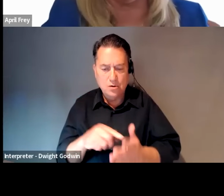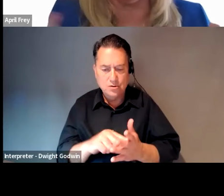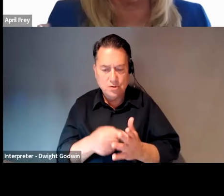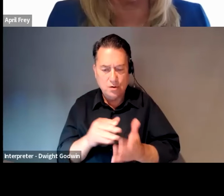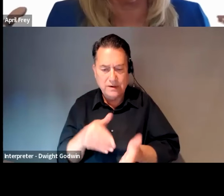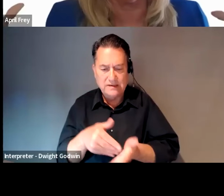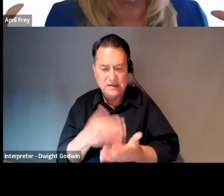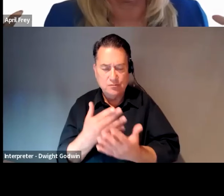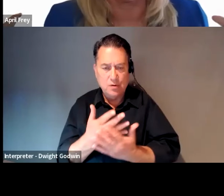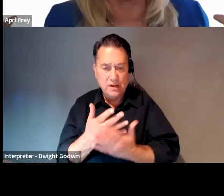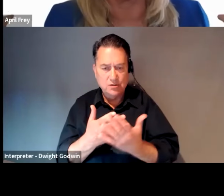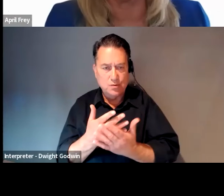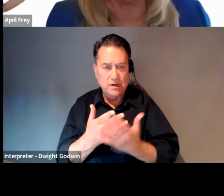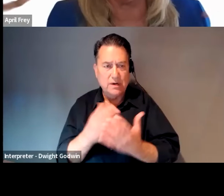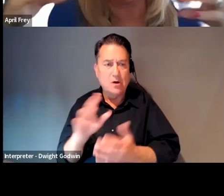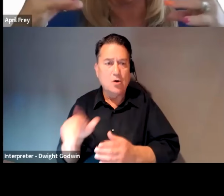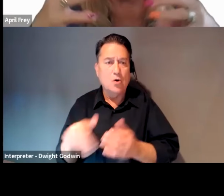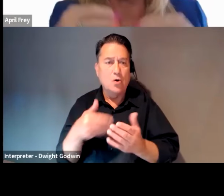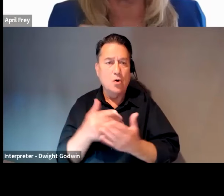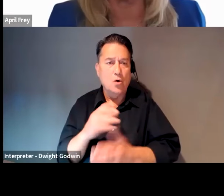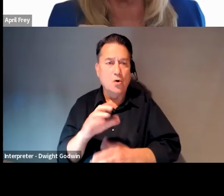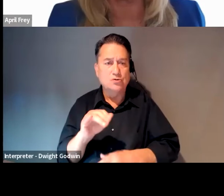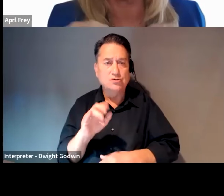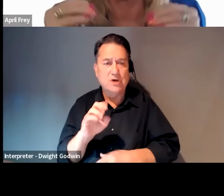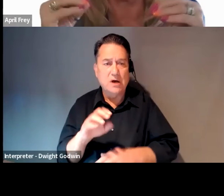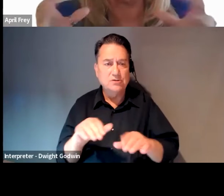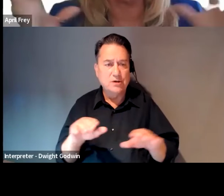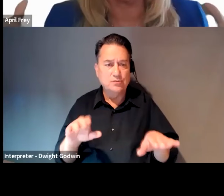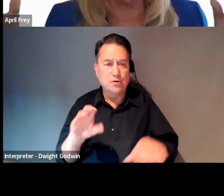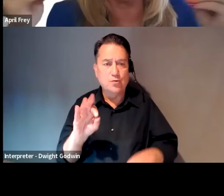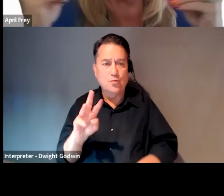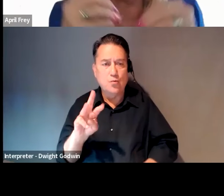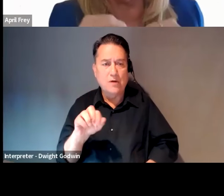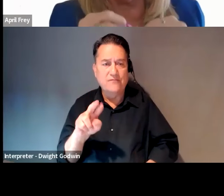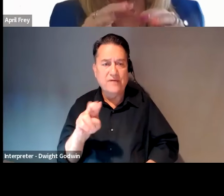all child welfare referrals come through one person,